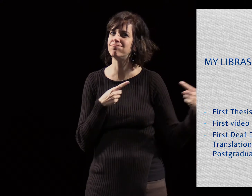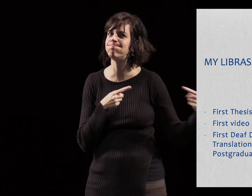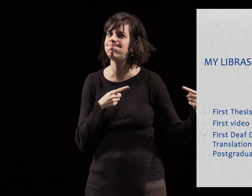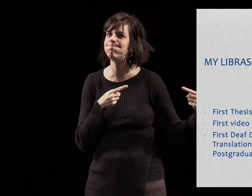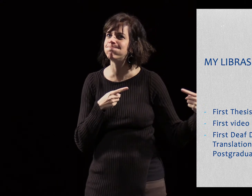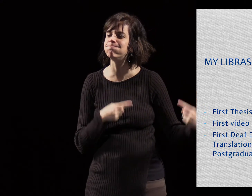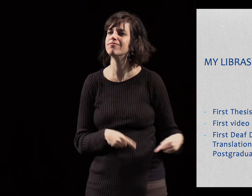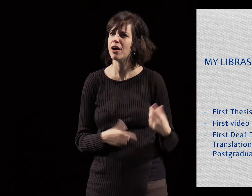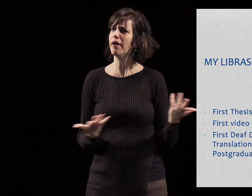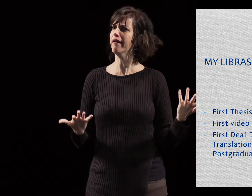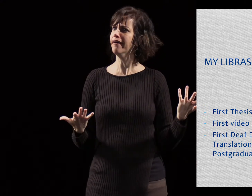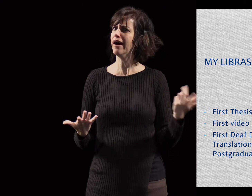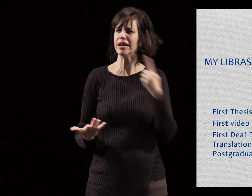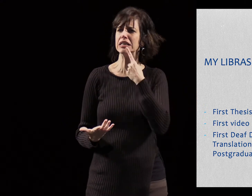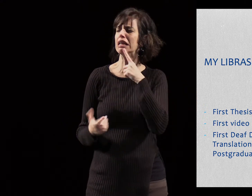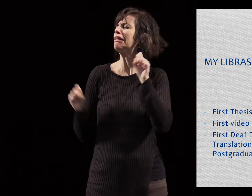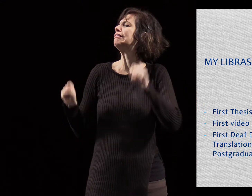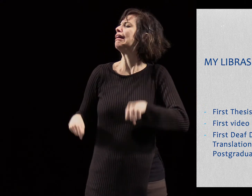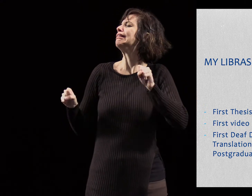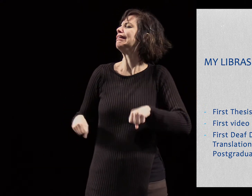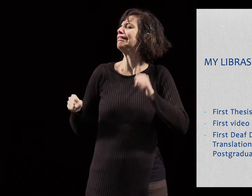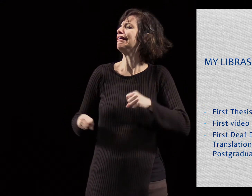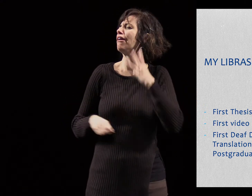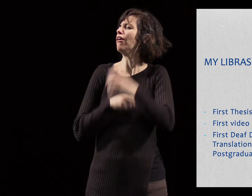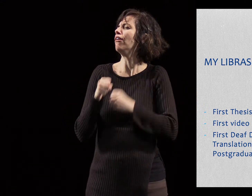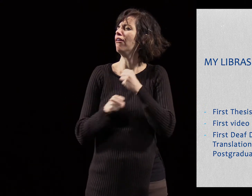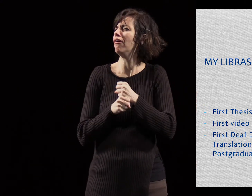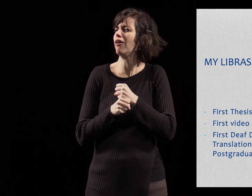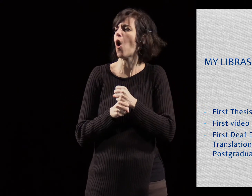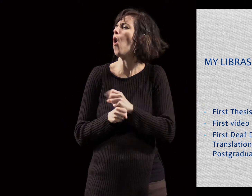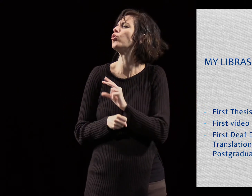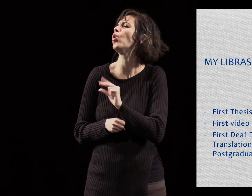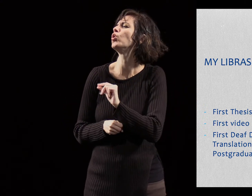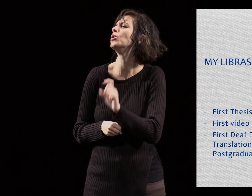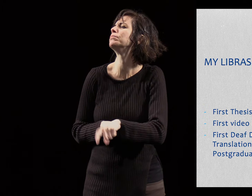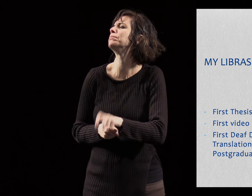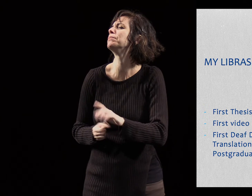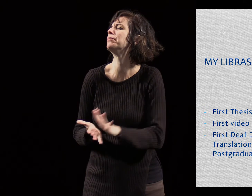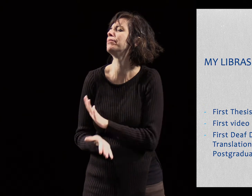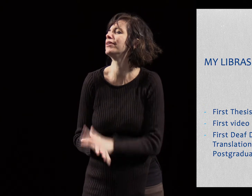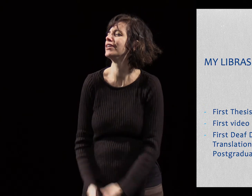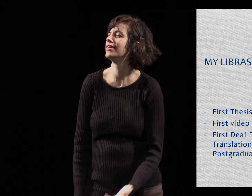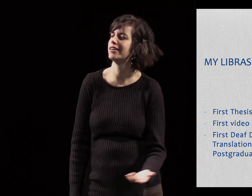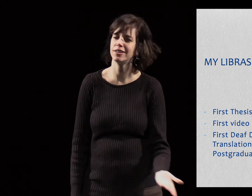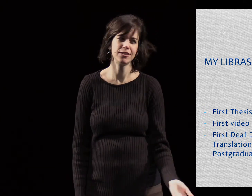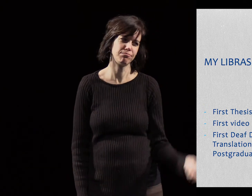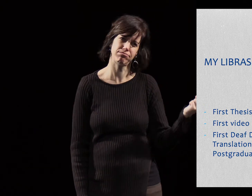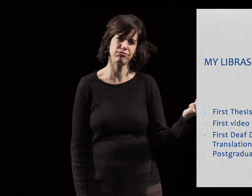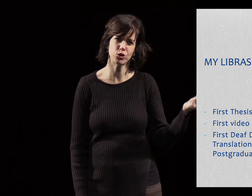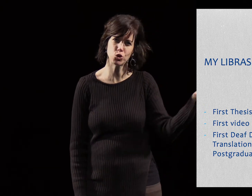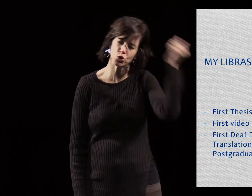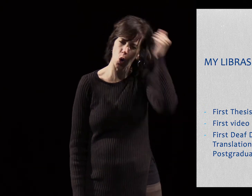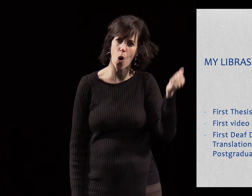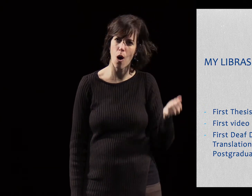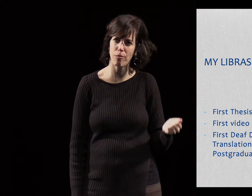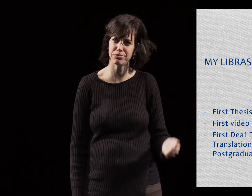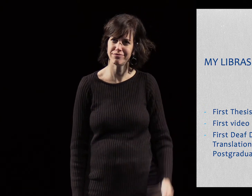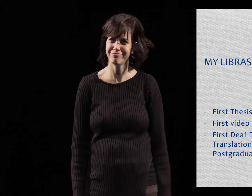It was such a tough process. It was a struggle for all those years of begging for them to accept this.